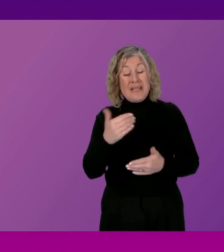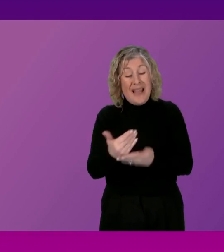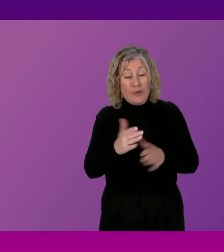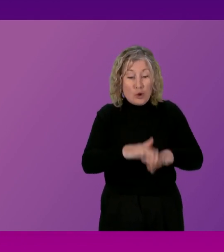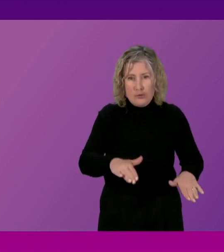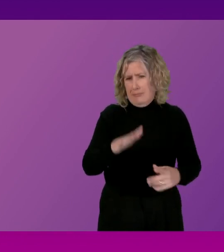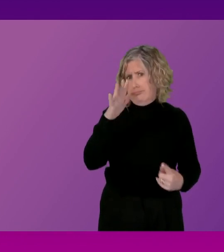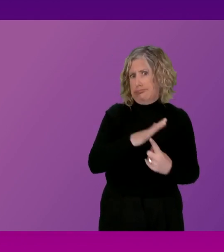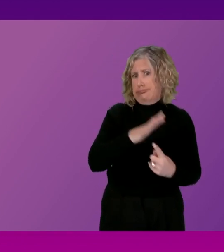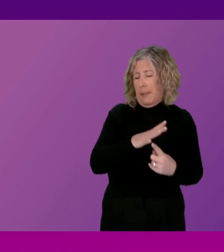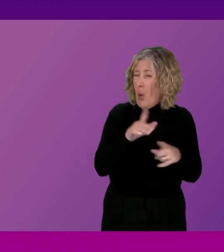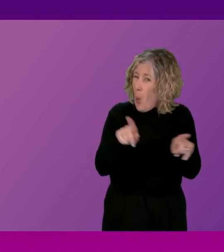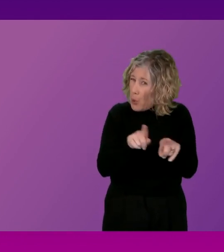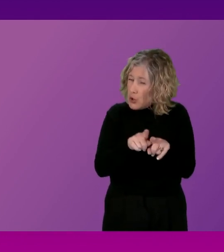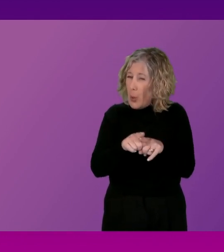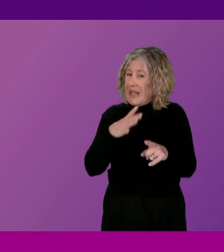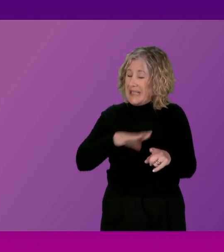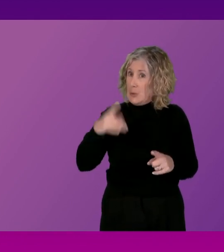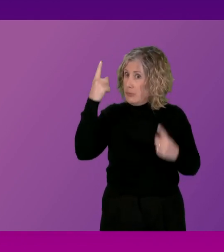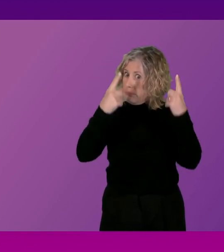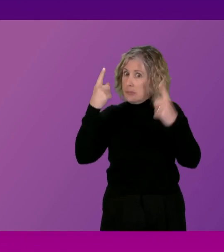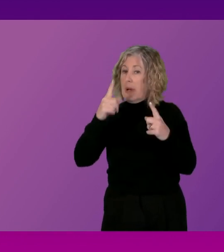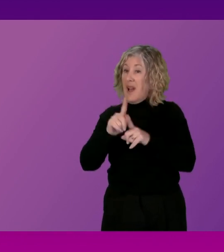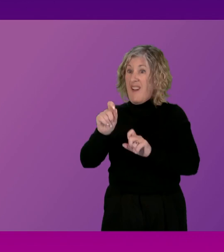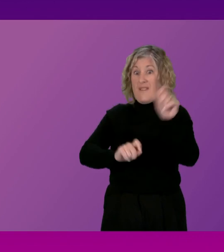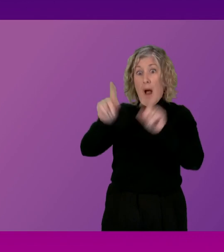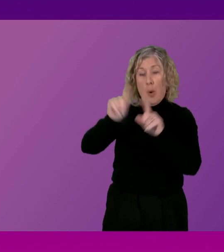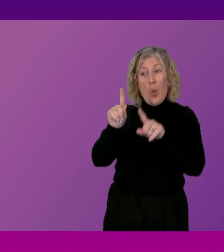Minister agree that we should be mindful of the effect of fireworks on our pets and livestock,